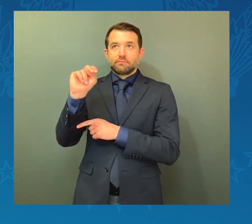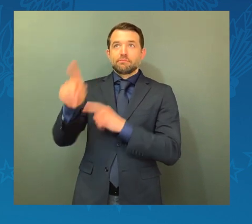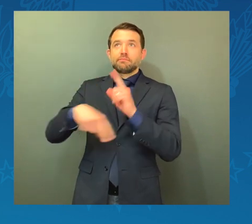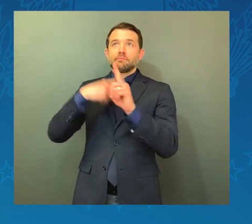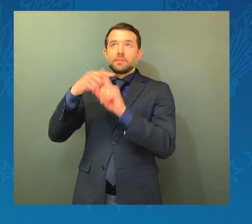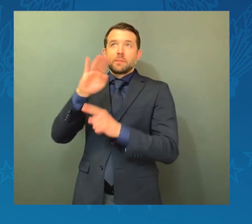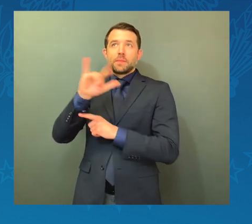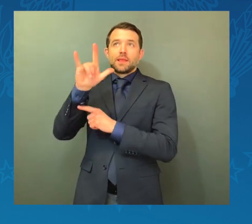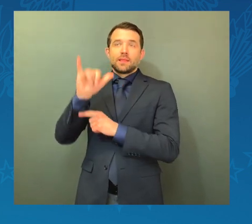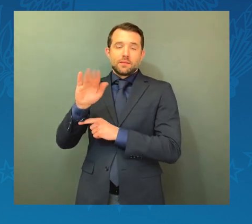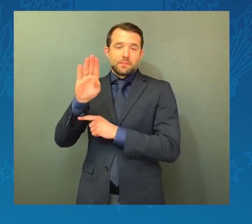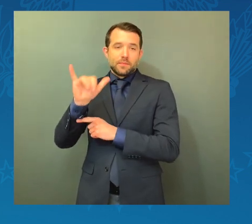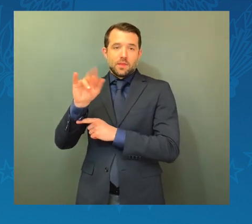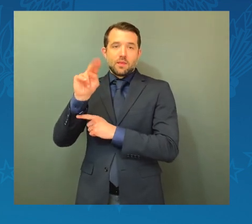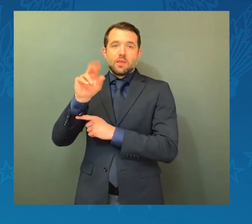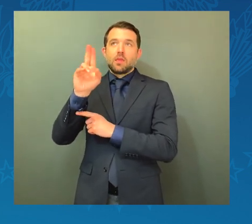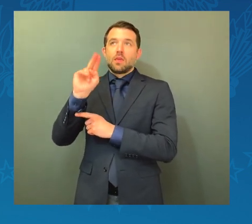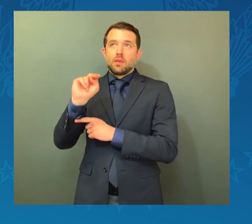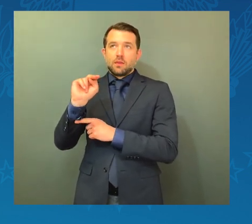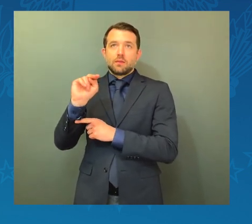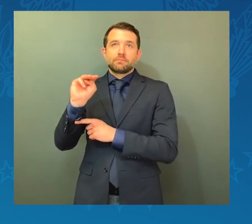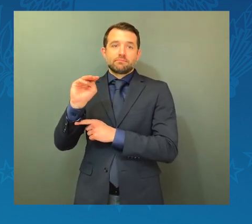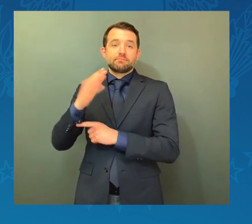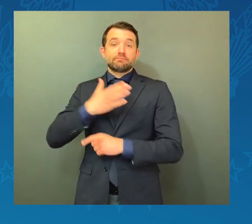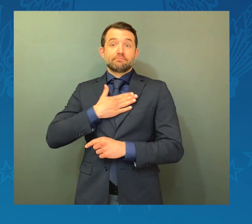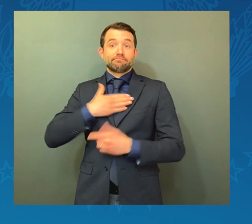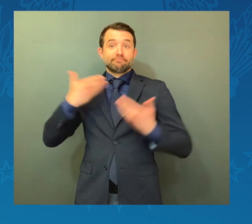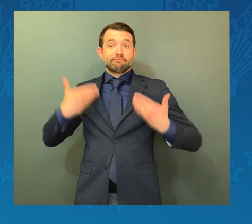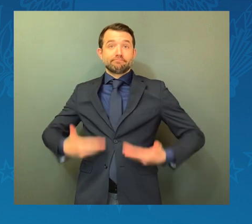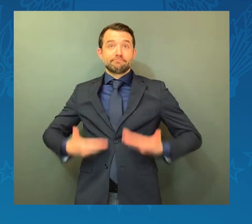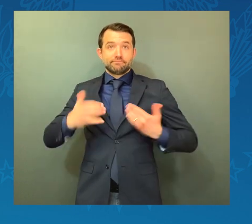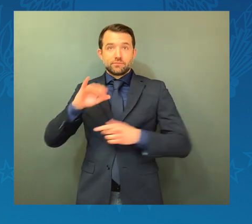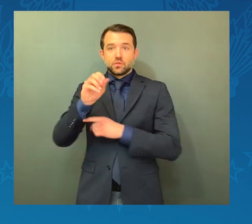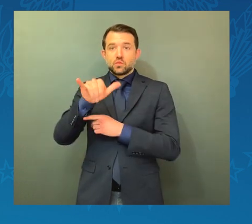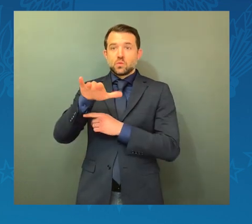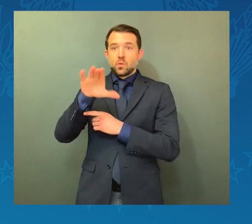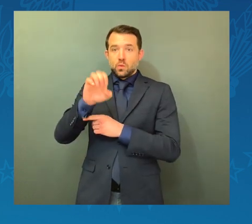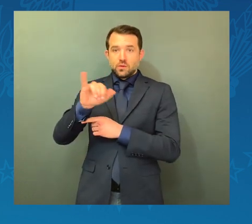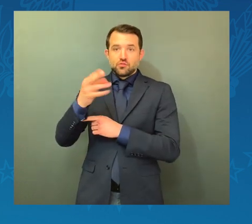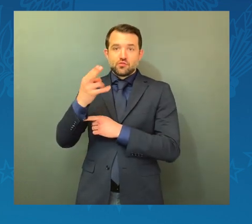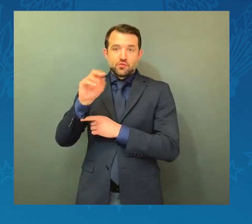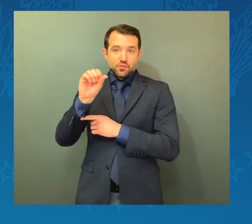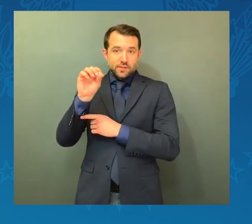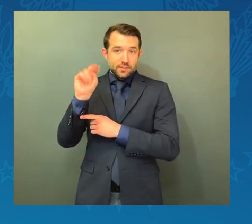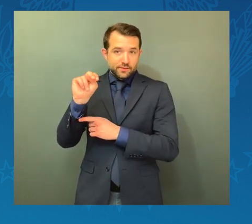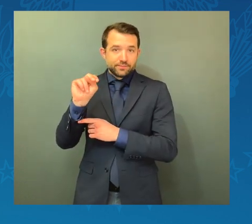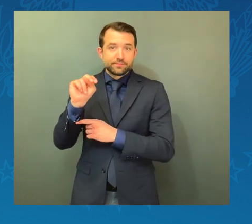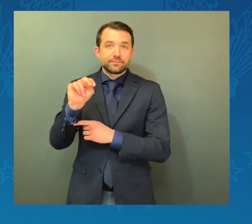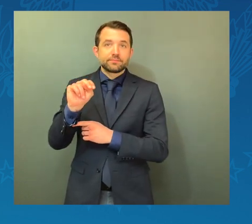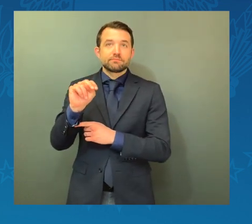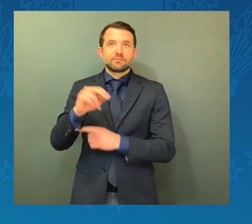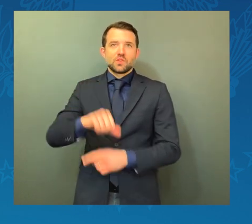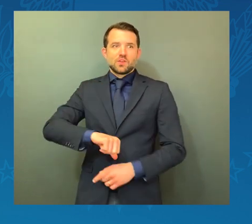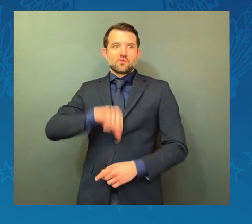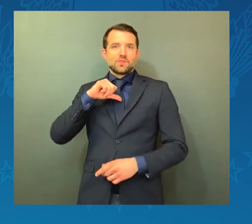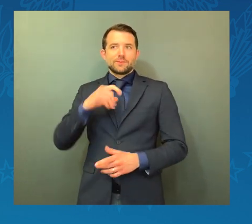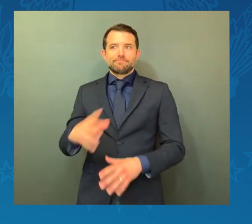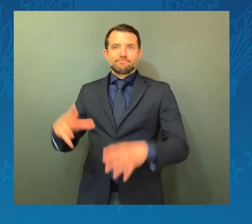the proud owner of Joyce's Fabric and Sewing Center. I've been sewing for almost 45 years